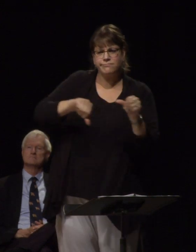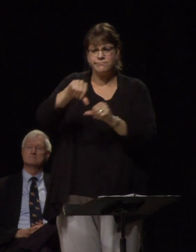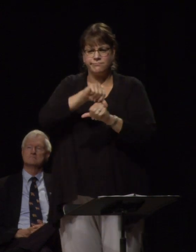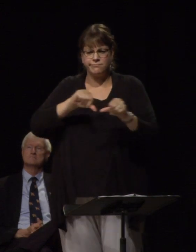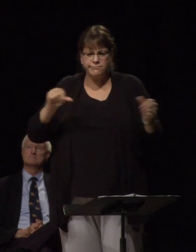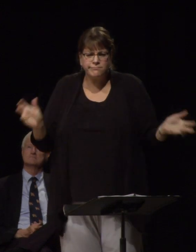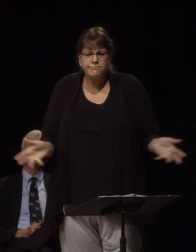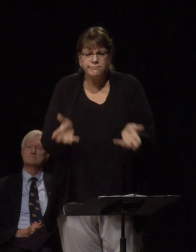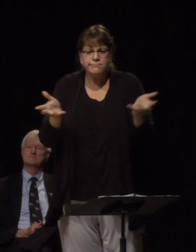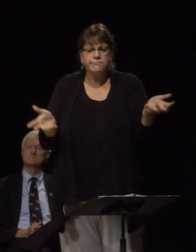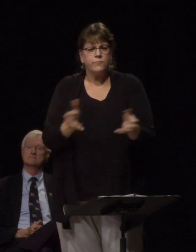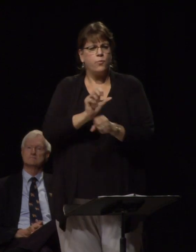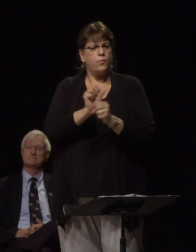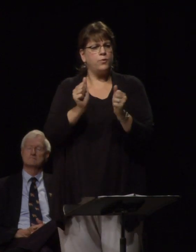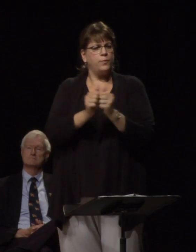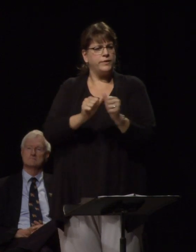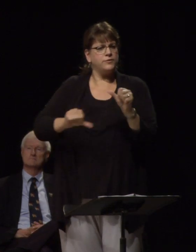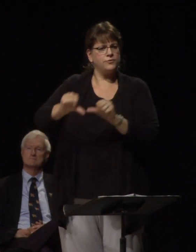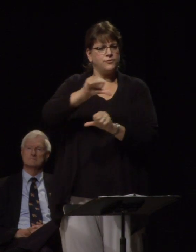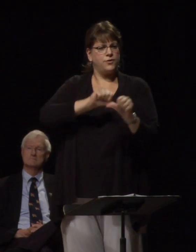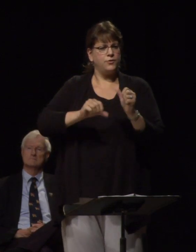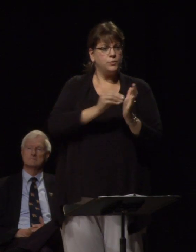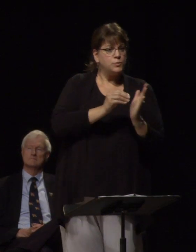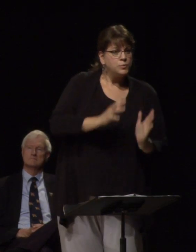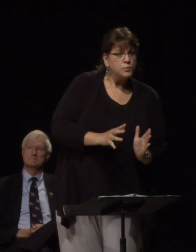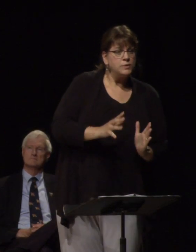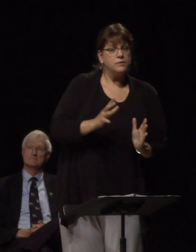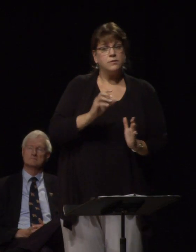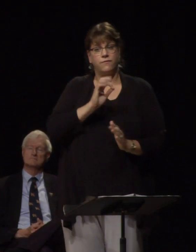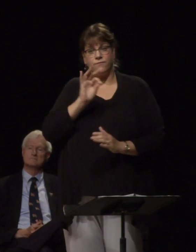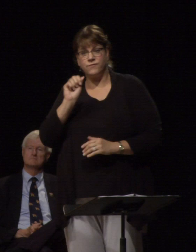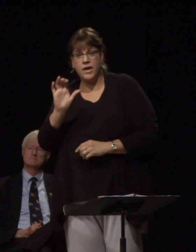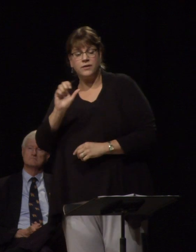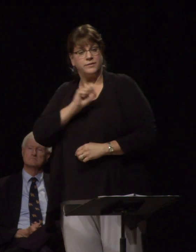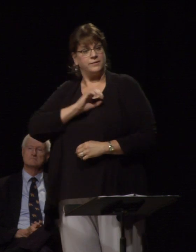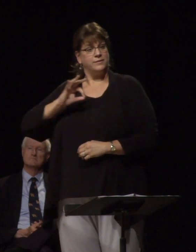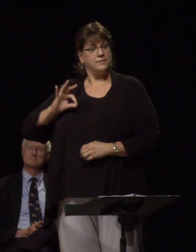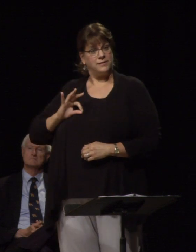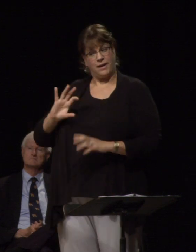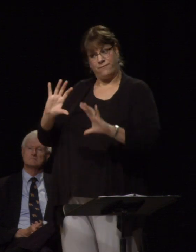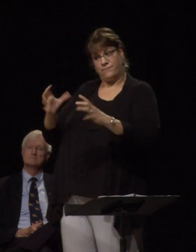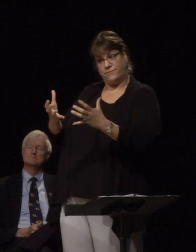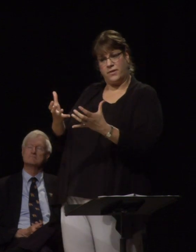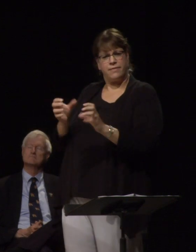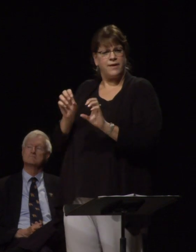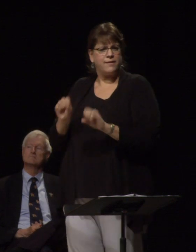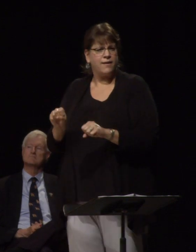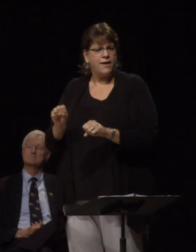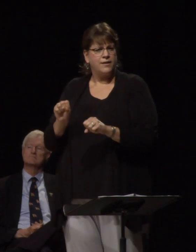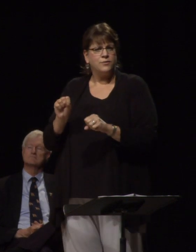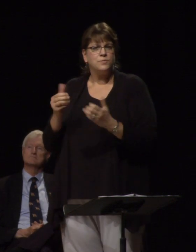IMPART TO OUR STUDENTS, AND IT IS A PLACE WHERE OUR FACULTY AND STAFF DARE TO DREAM UN-THOUGHT